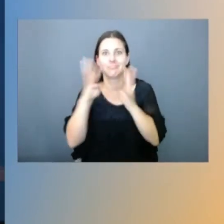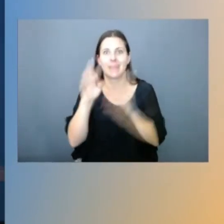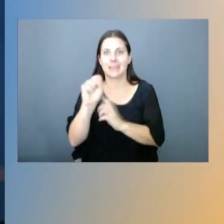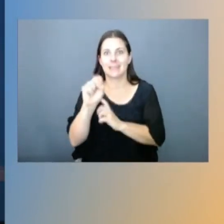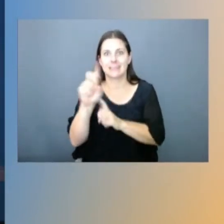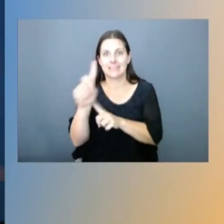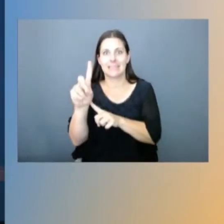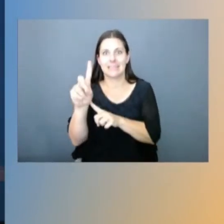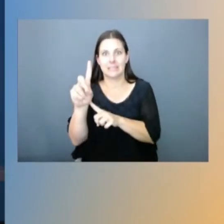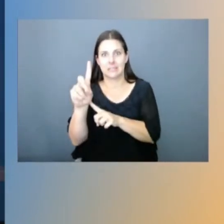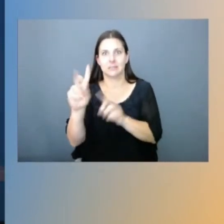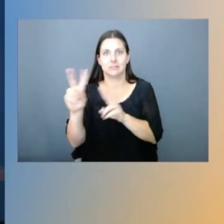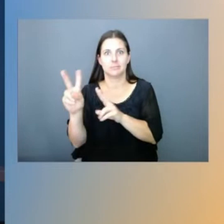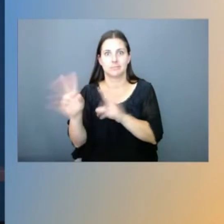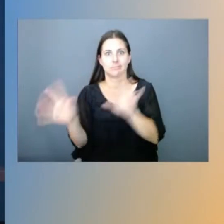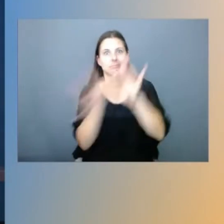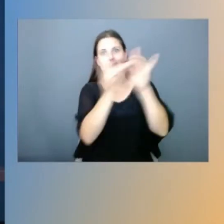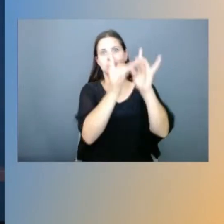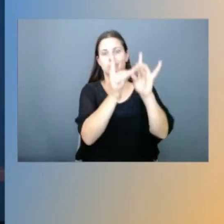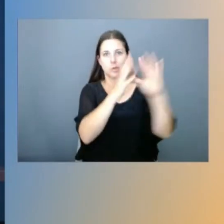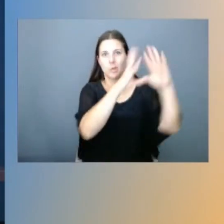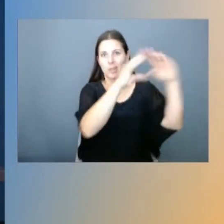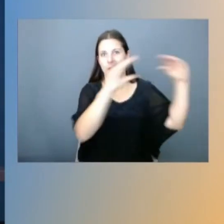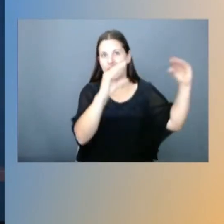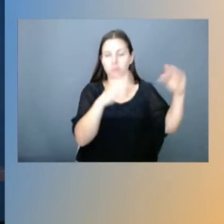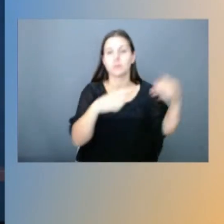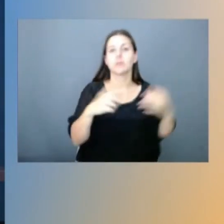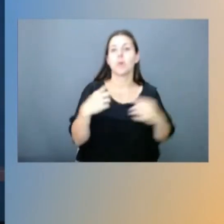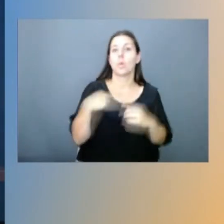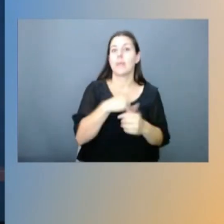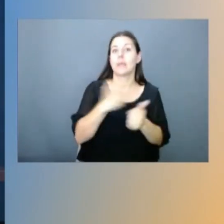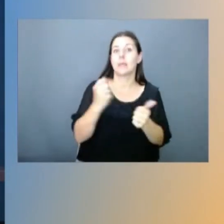So we introduce SSDs 10 years back, and since then,